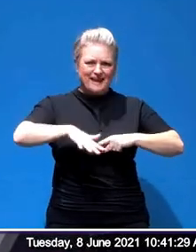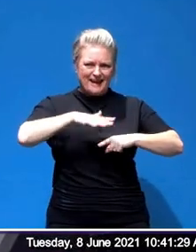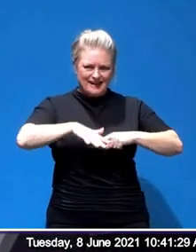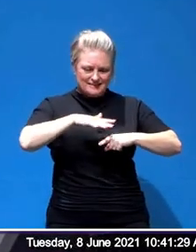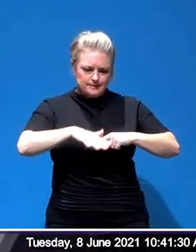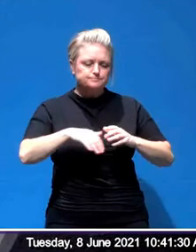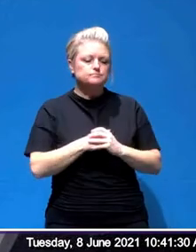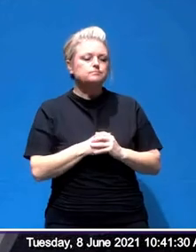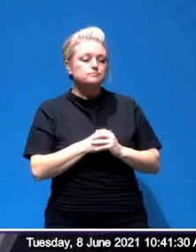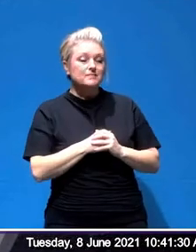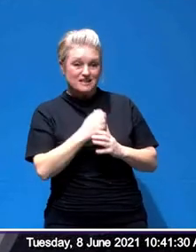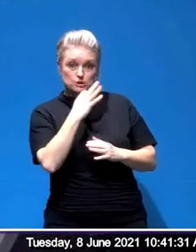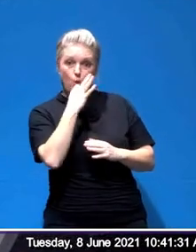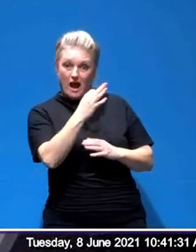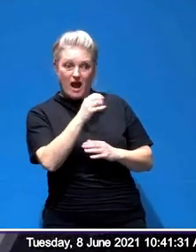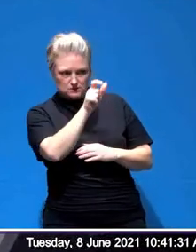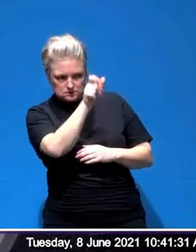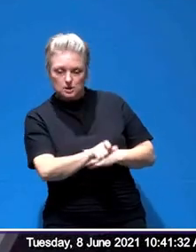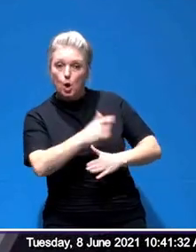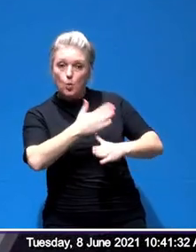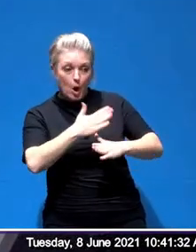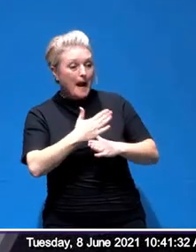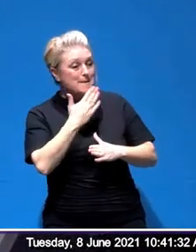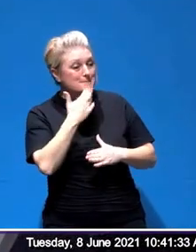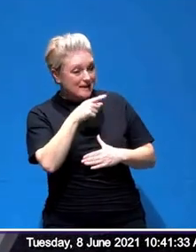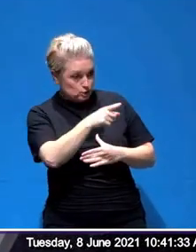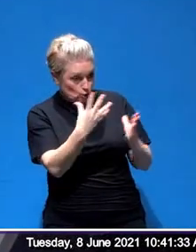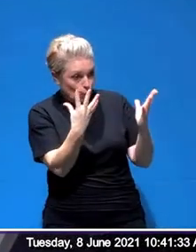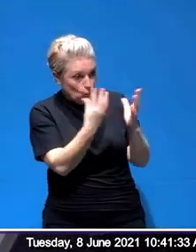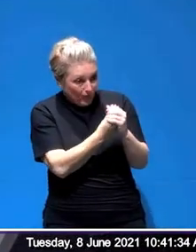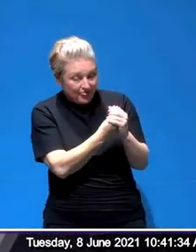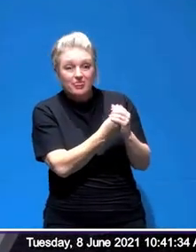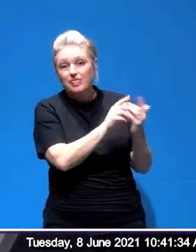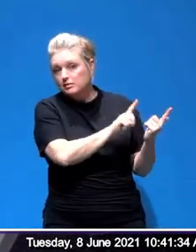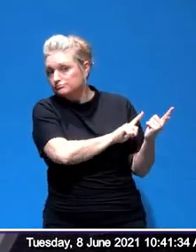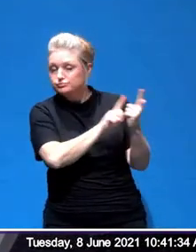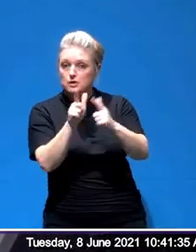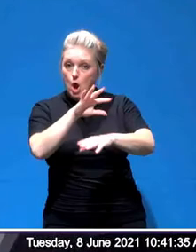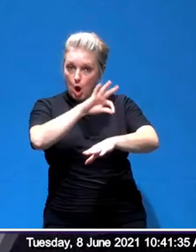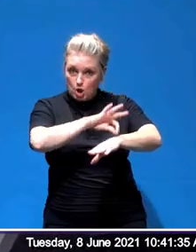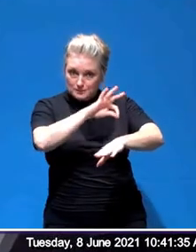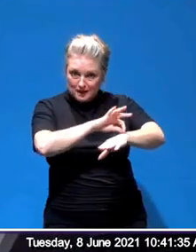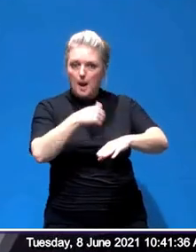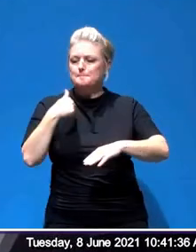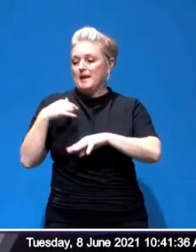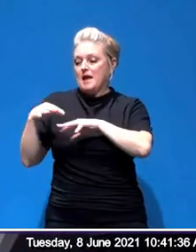I asked ABM to take Daniel to the hospital and said Graham and I would meet them there.